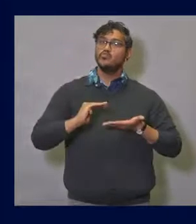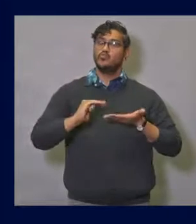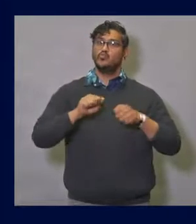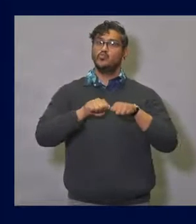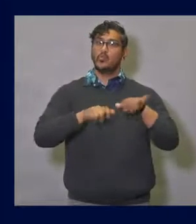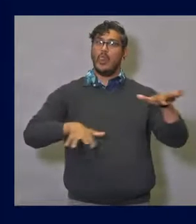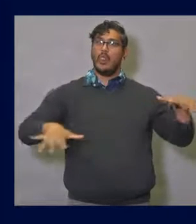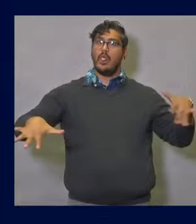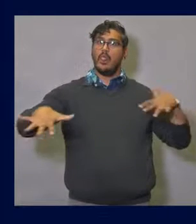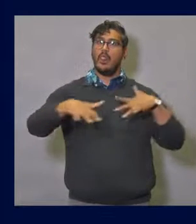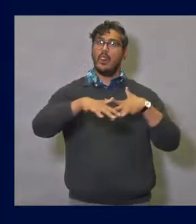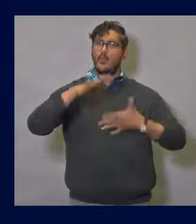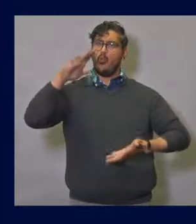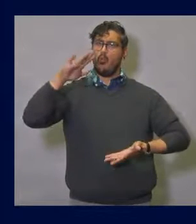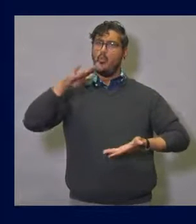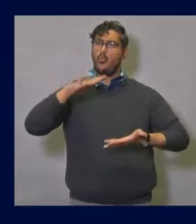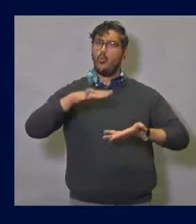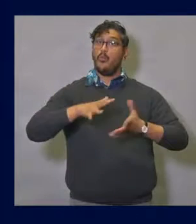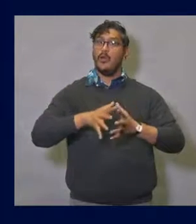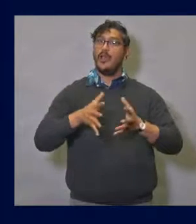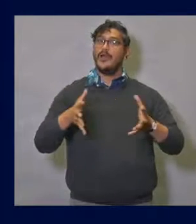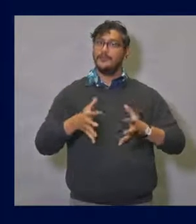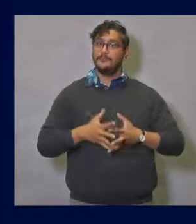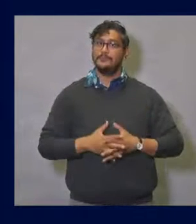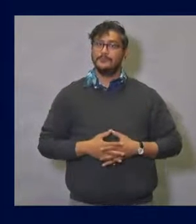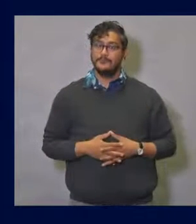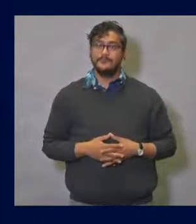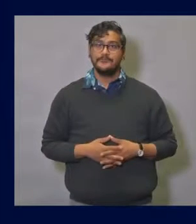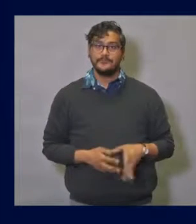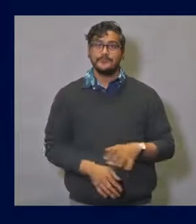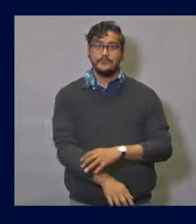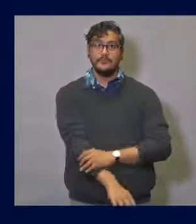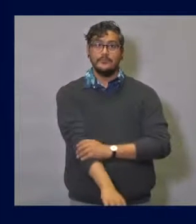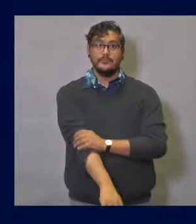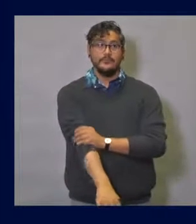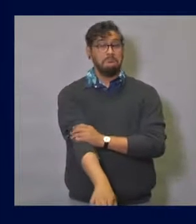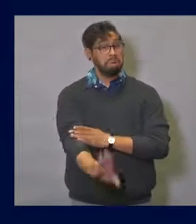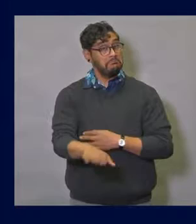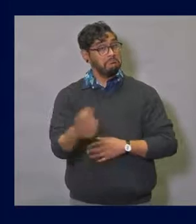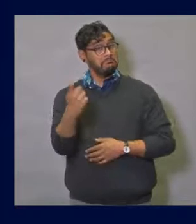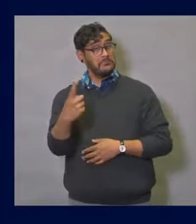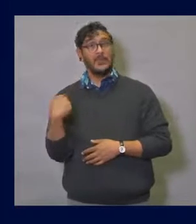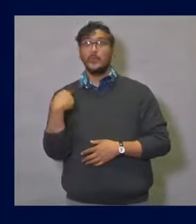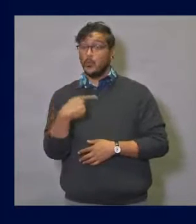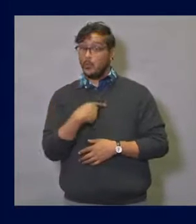TO HELP REDUCE TRANSMISSION.